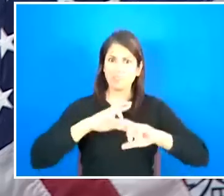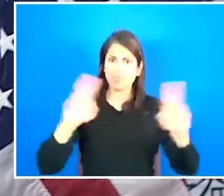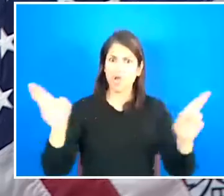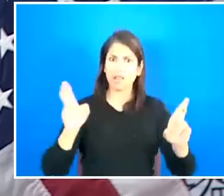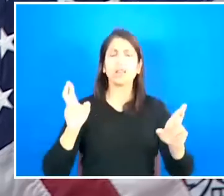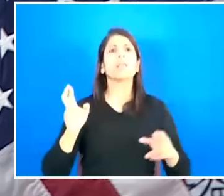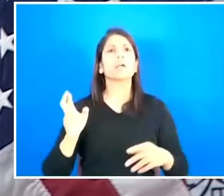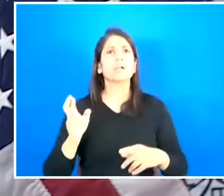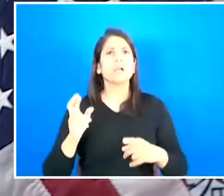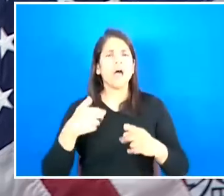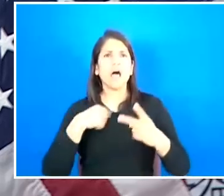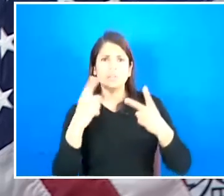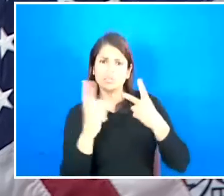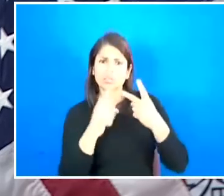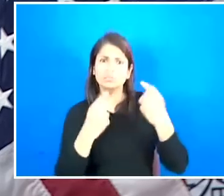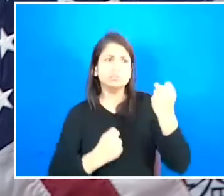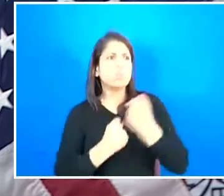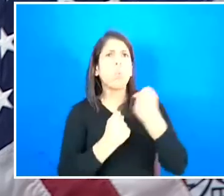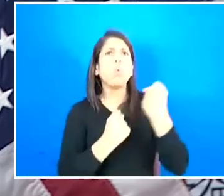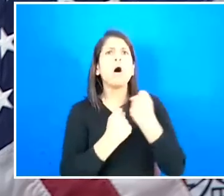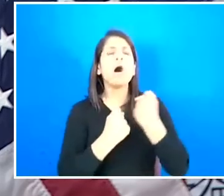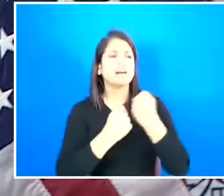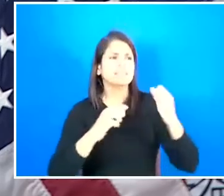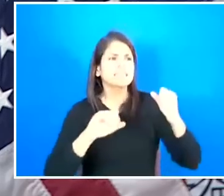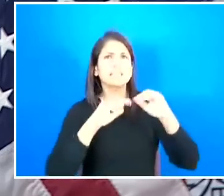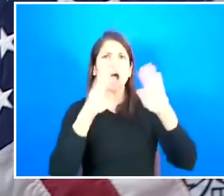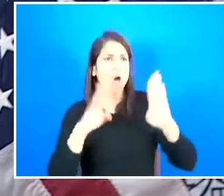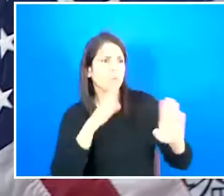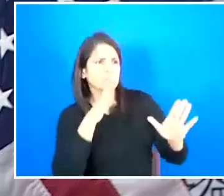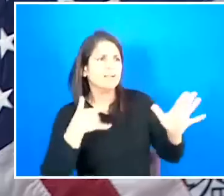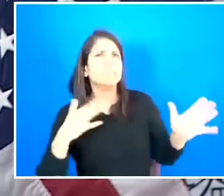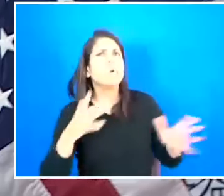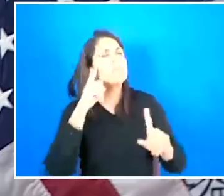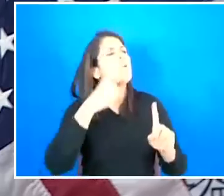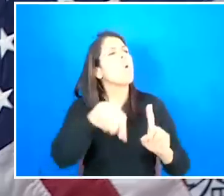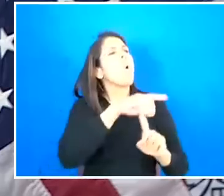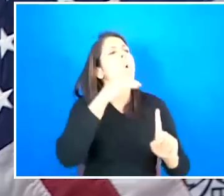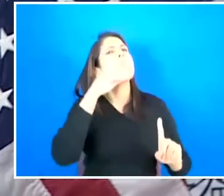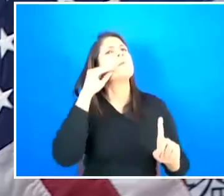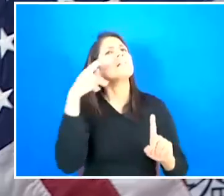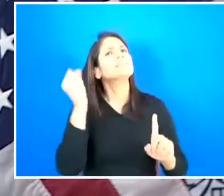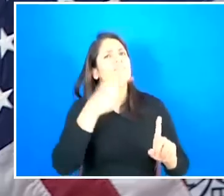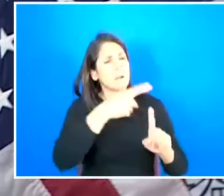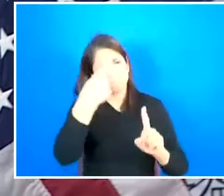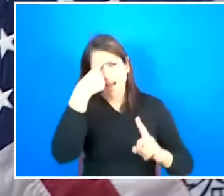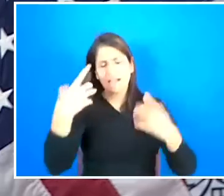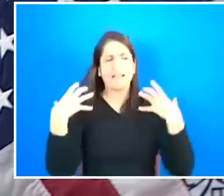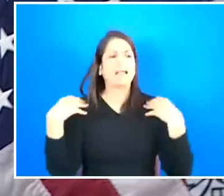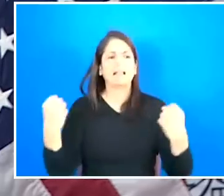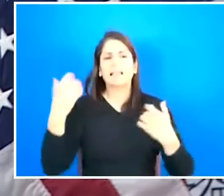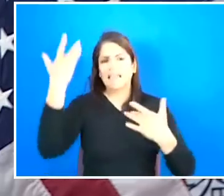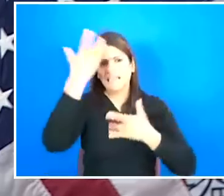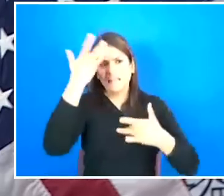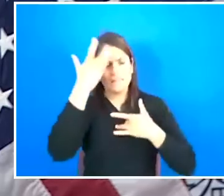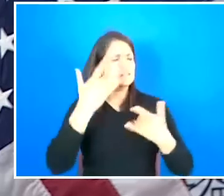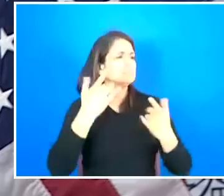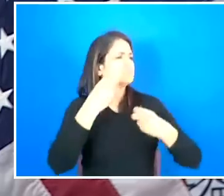ER PLACES WE BRING PEOPLE IN. SUPPORTIVE HOUSING WHICH IS AFFORDING HOUSING